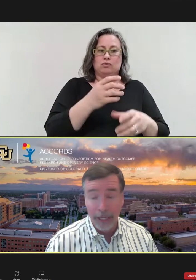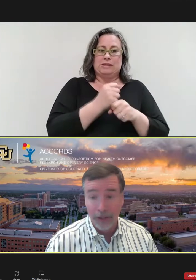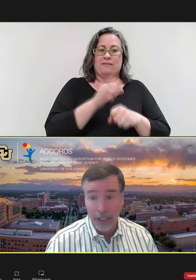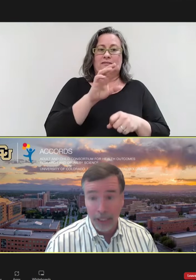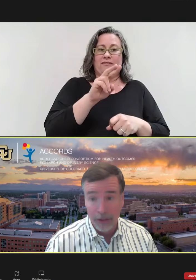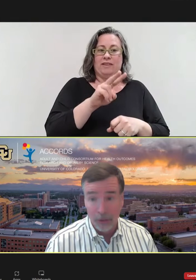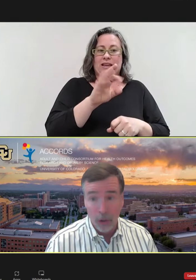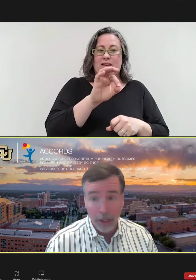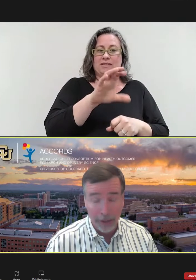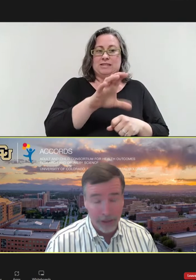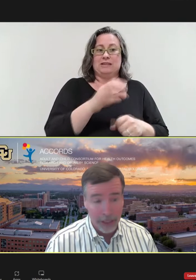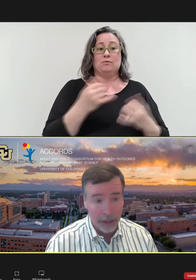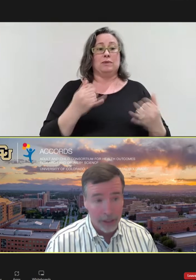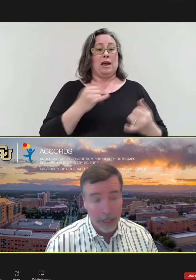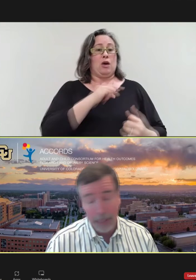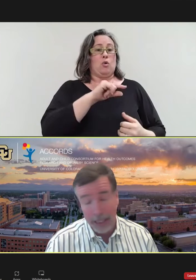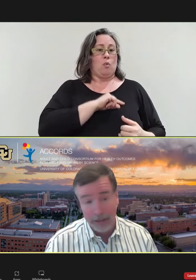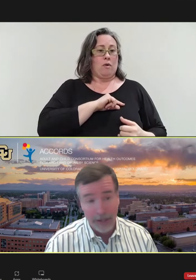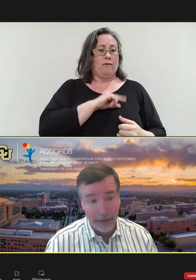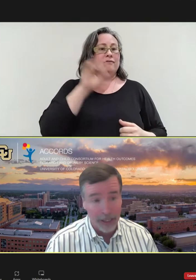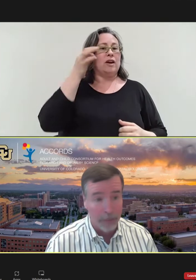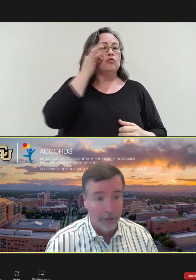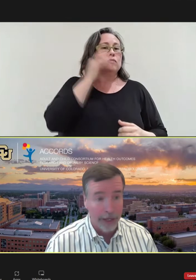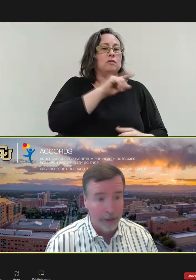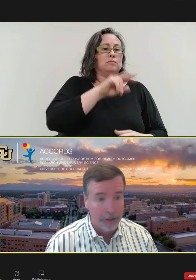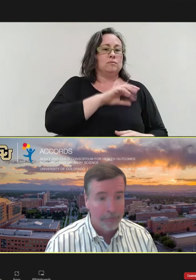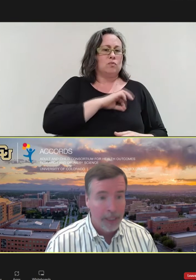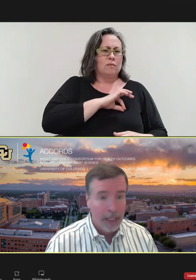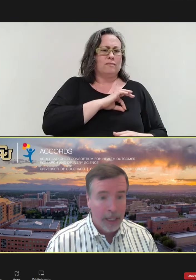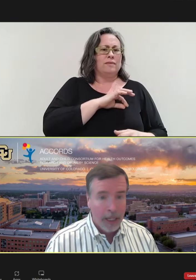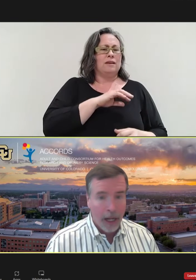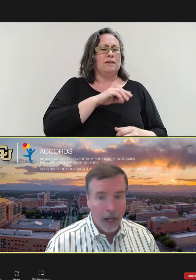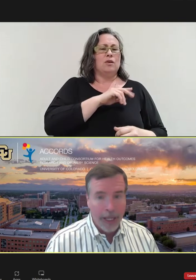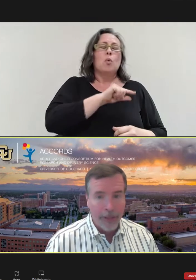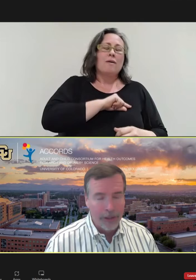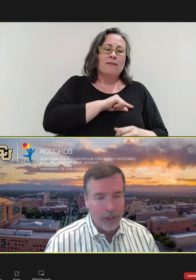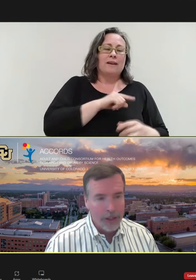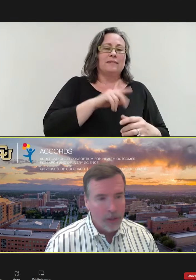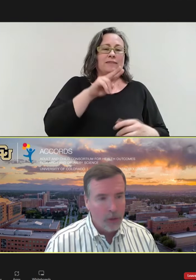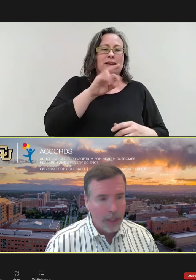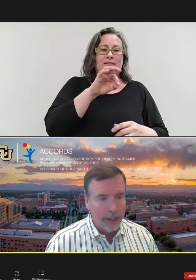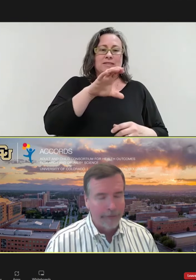health centers and rural health centers and deputized VFC providers. There's also